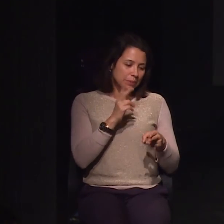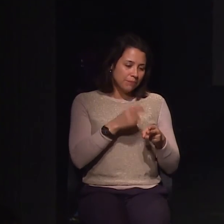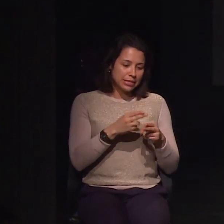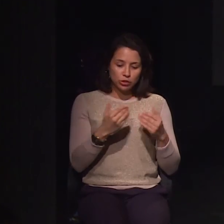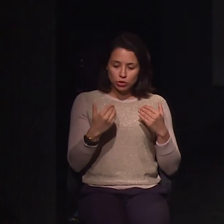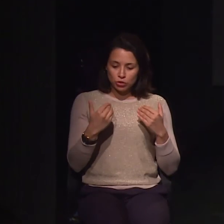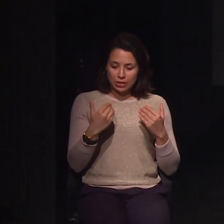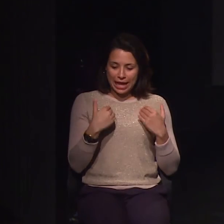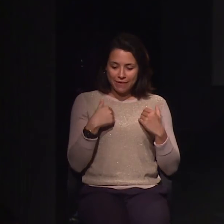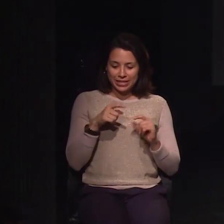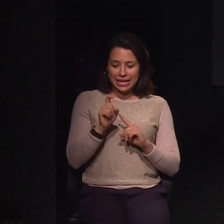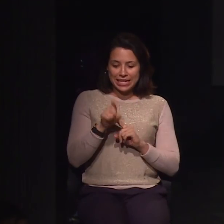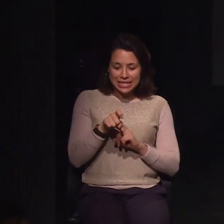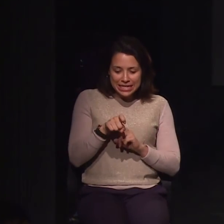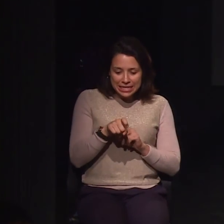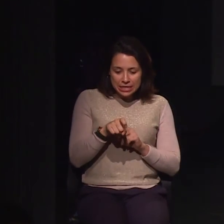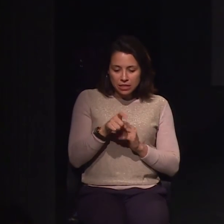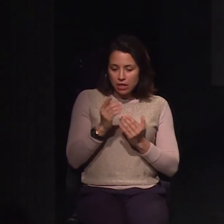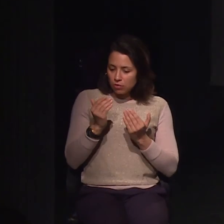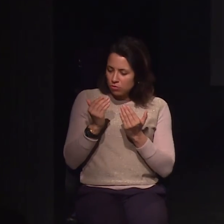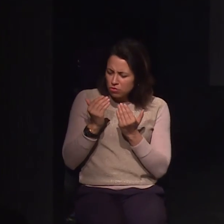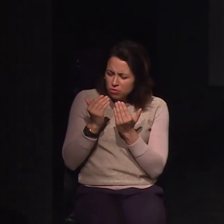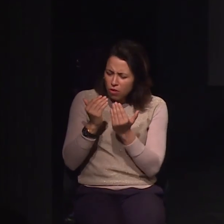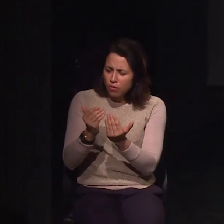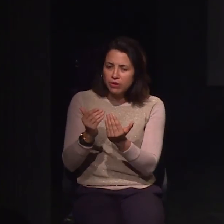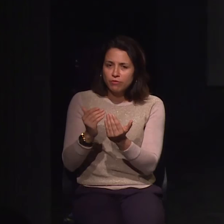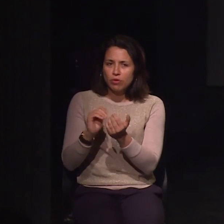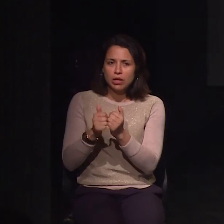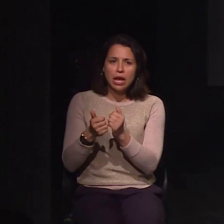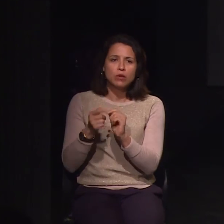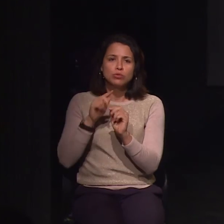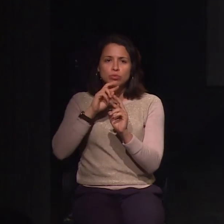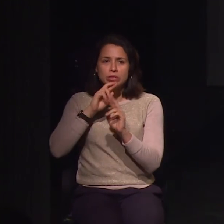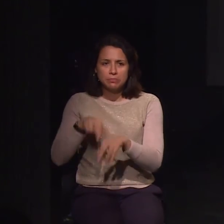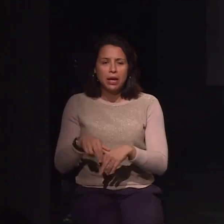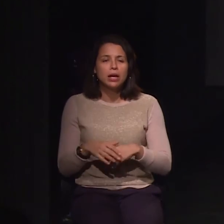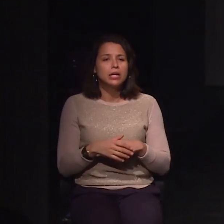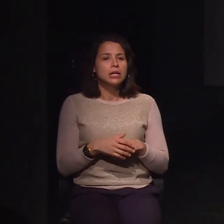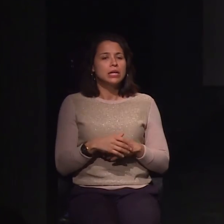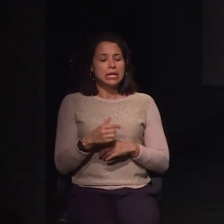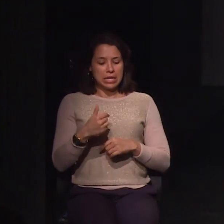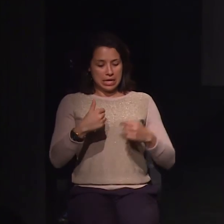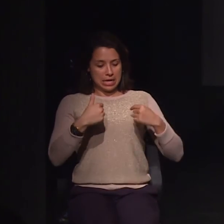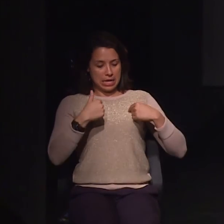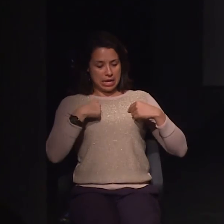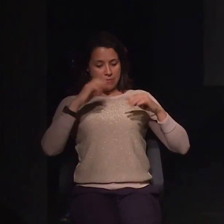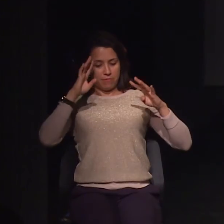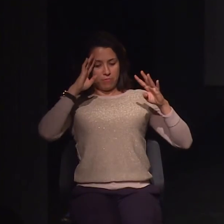it, as a creator, I’m thinking, oh my God, there’s so many dance companies in New York